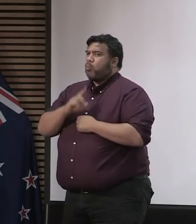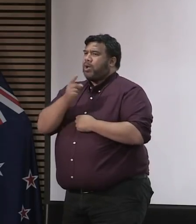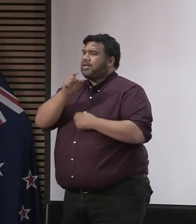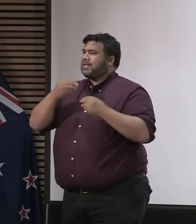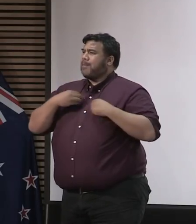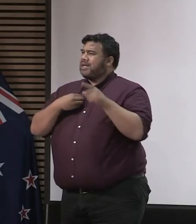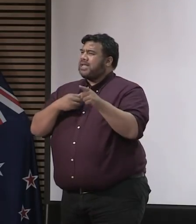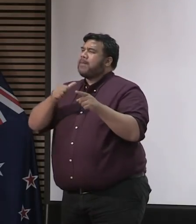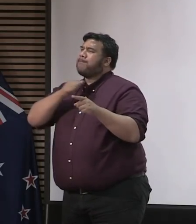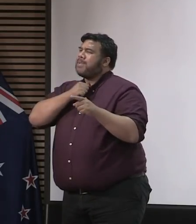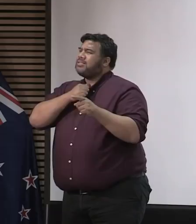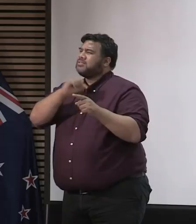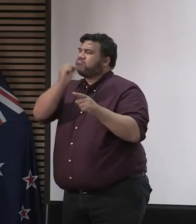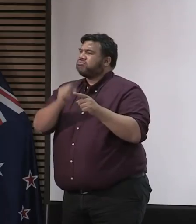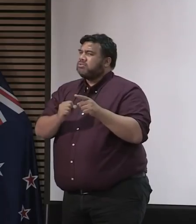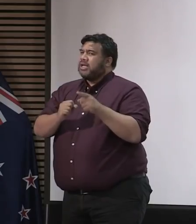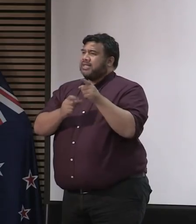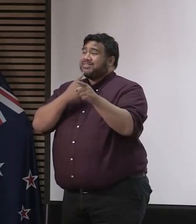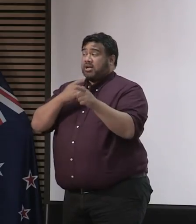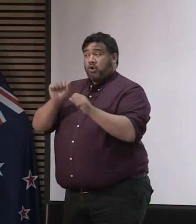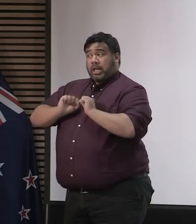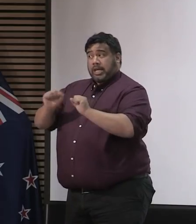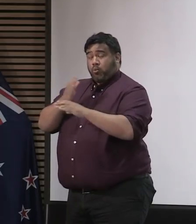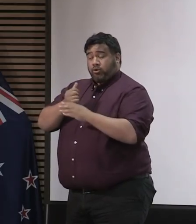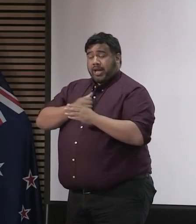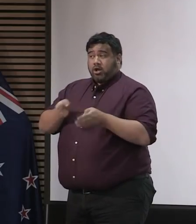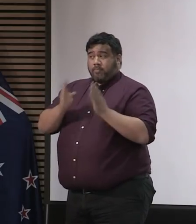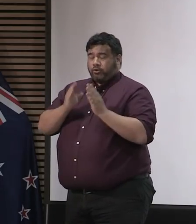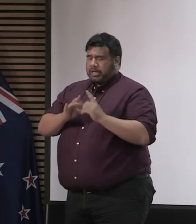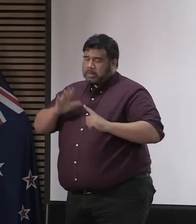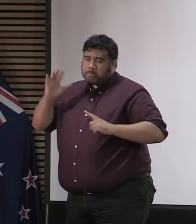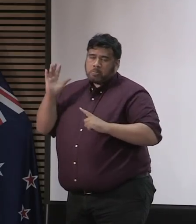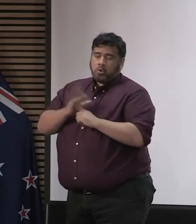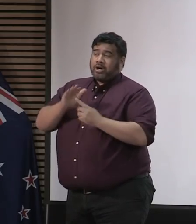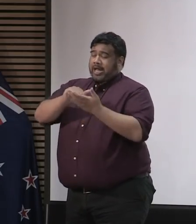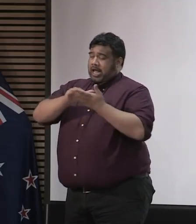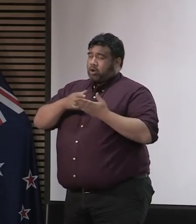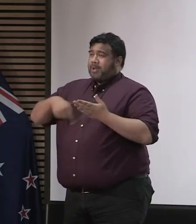cleaners as a core part of their success in continuing to move products around the country for New Zealanders.